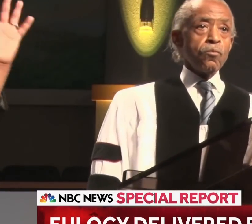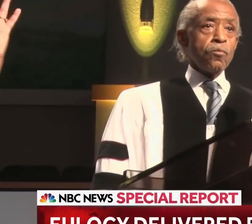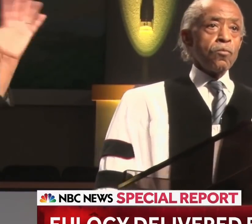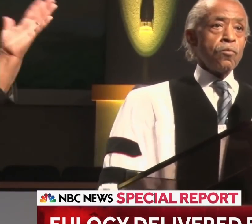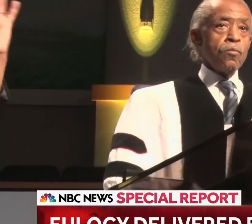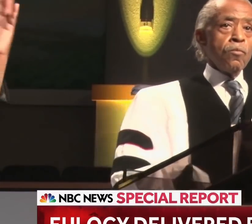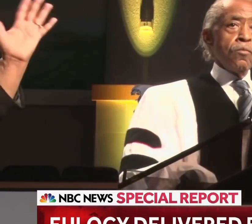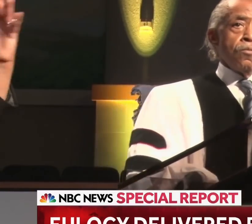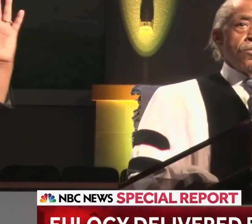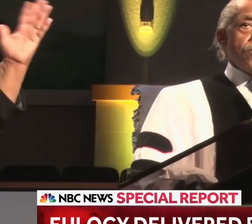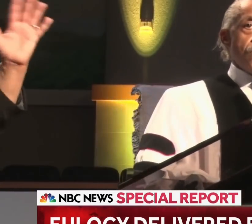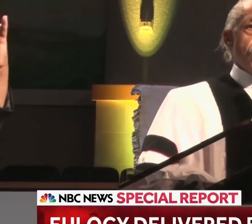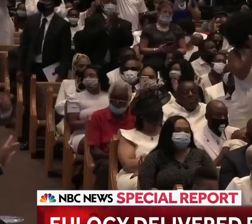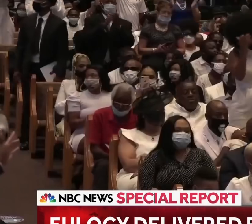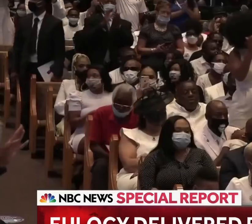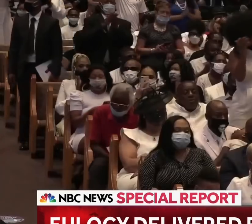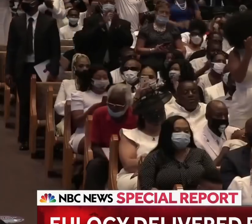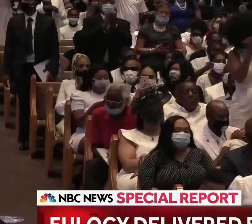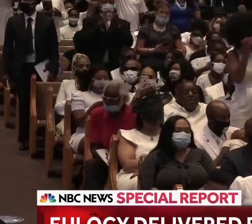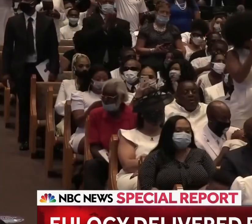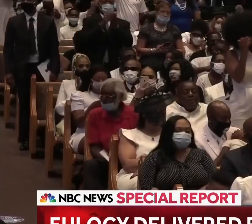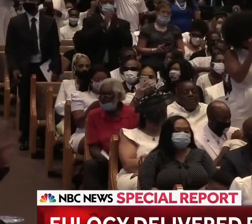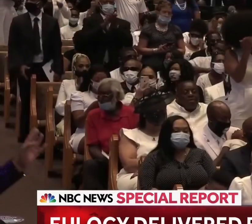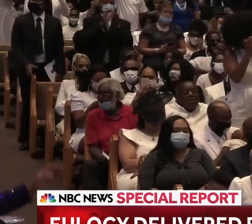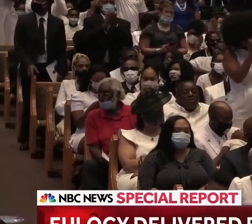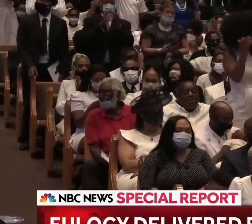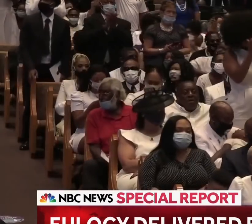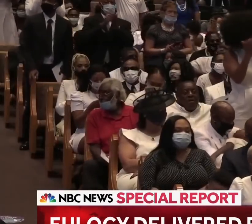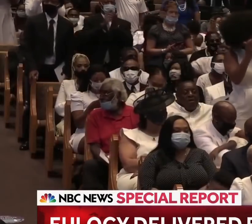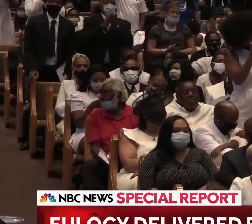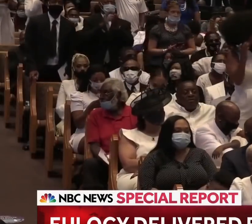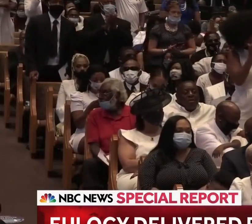RIGHTEOUS IS GOING TO BE ON THE